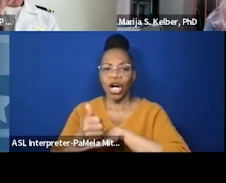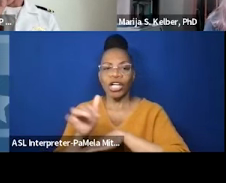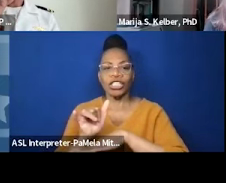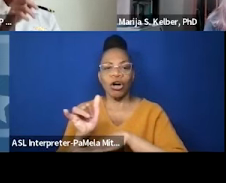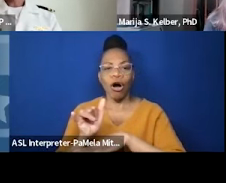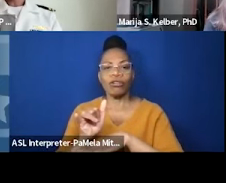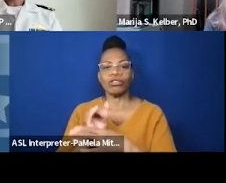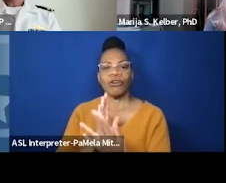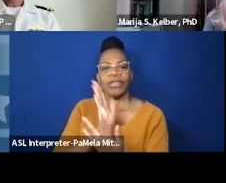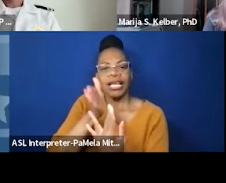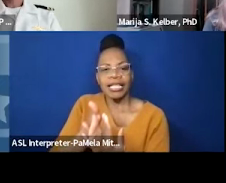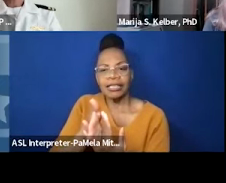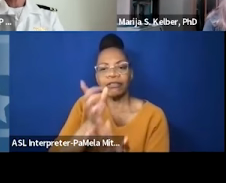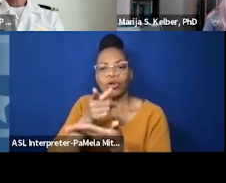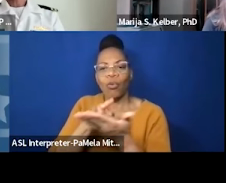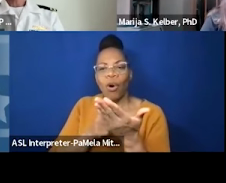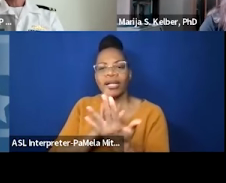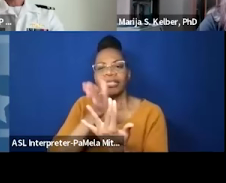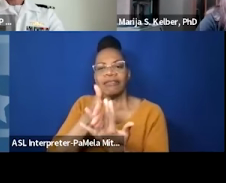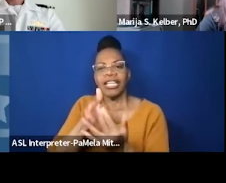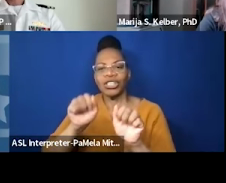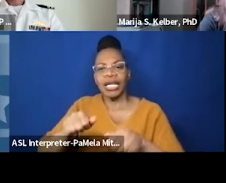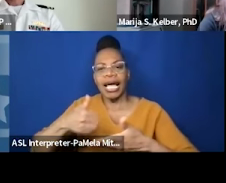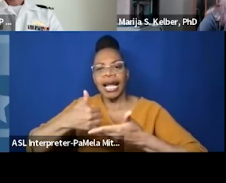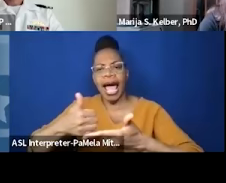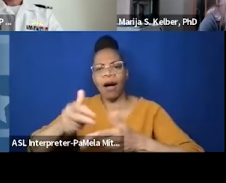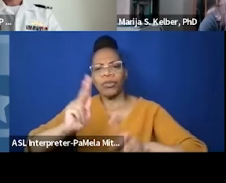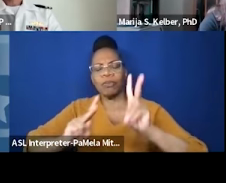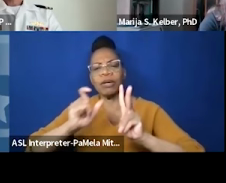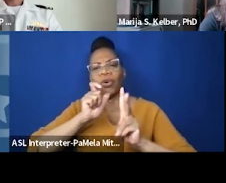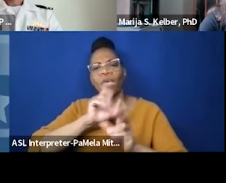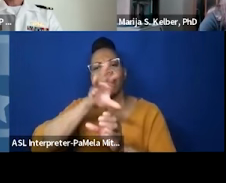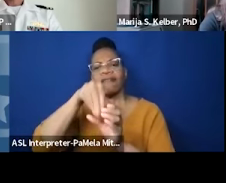What are the interventions that can help these individuals who are involved in the criminal justice system?